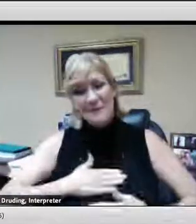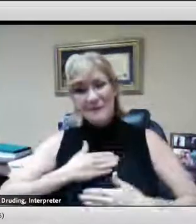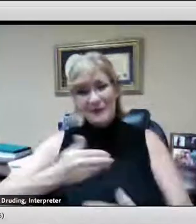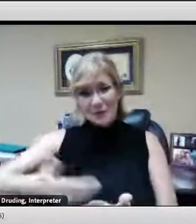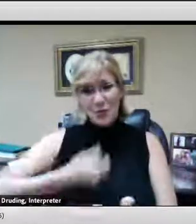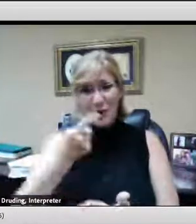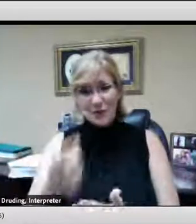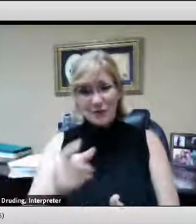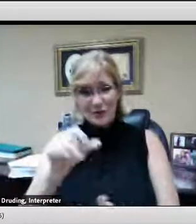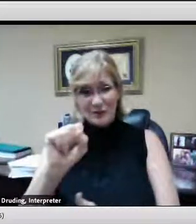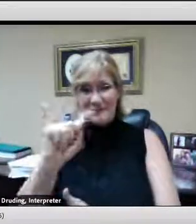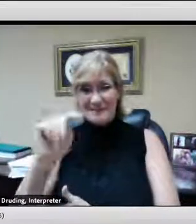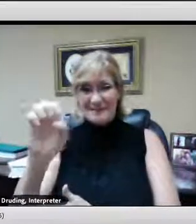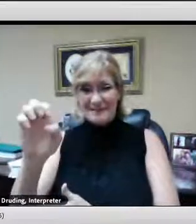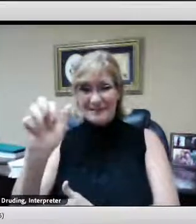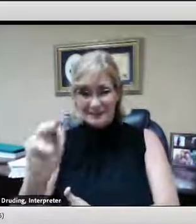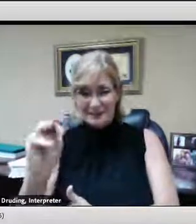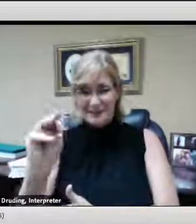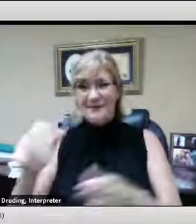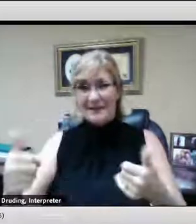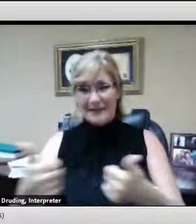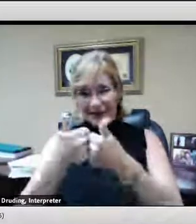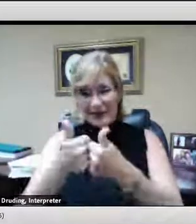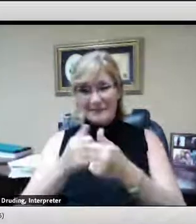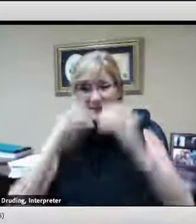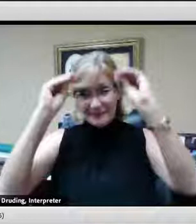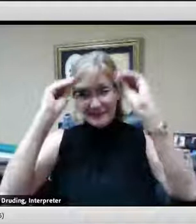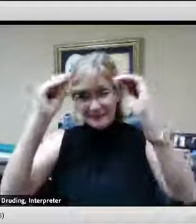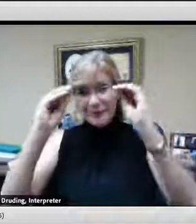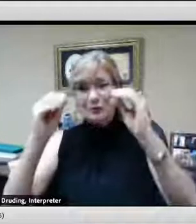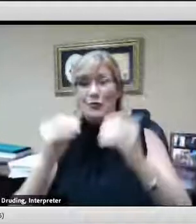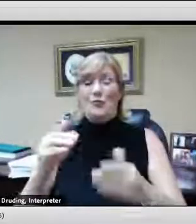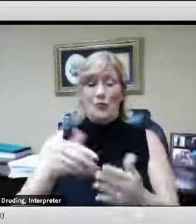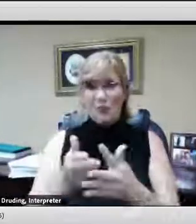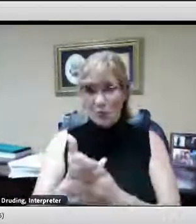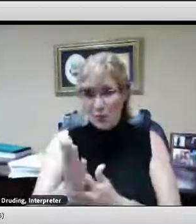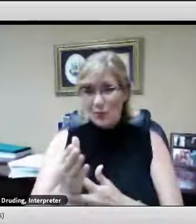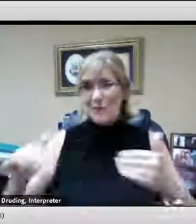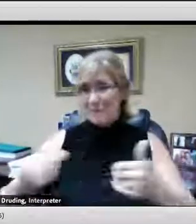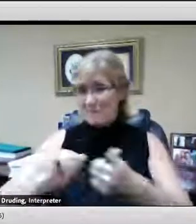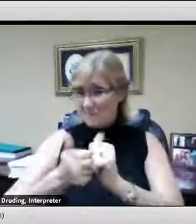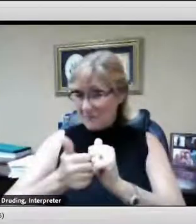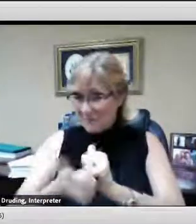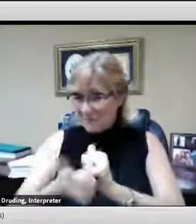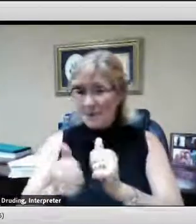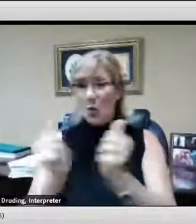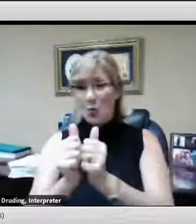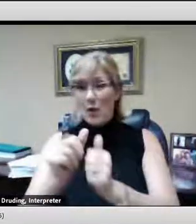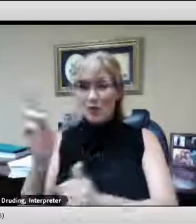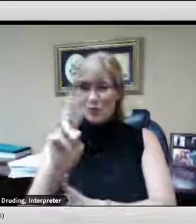Teaching Through Games and Competitions." We have a wonderful learning opportunity ready for you this morning with Ryan and Hilary Shore